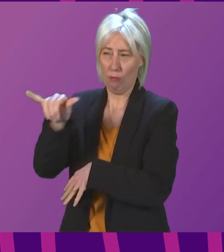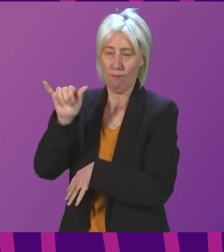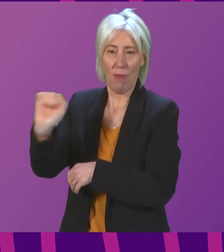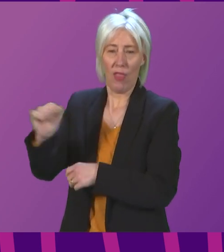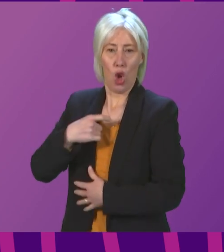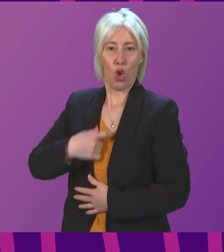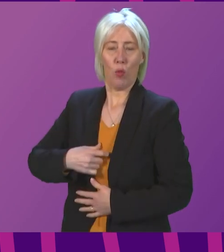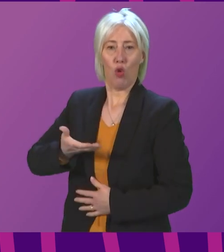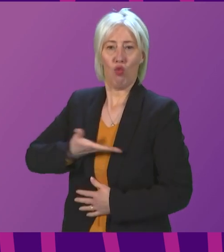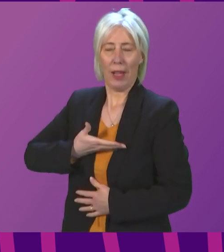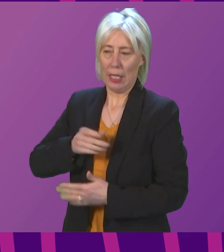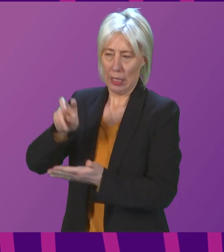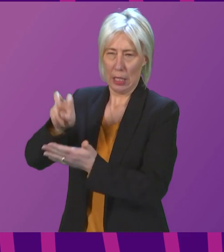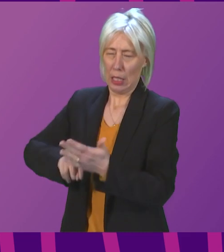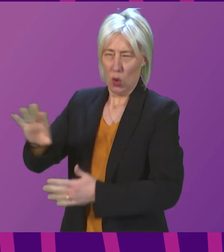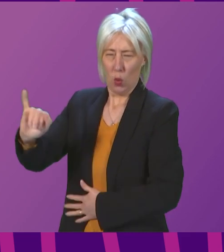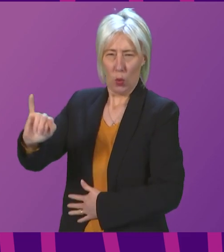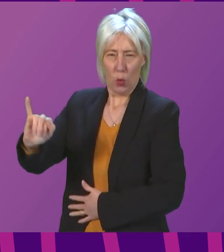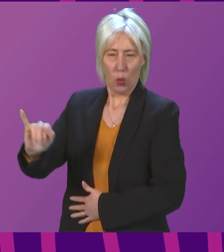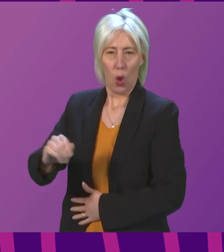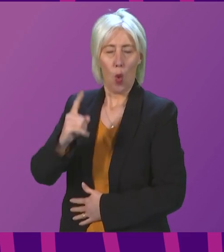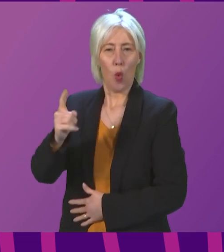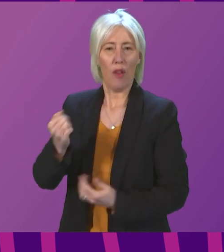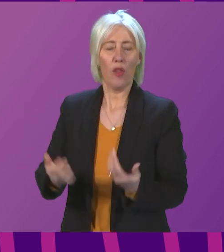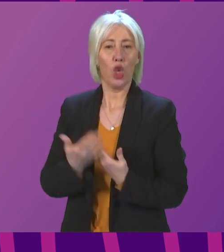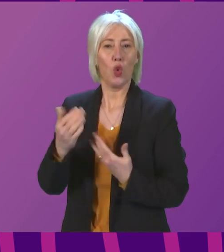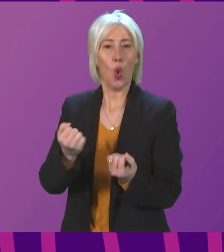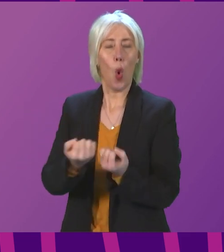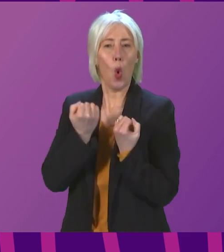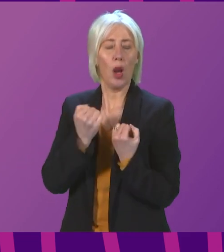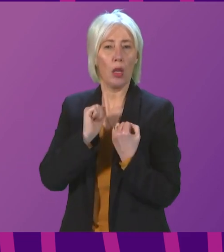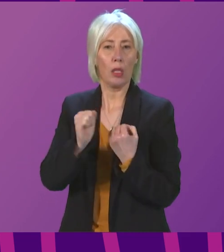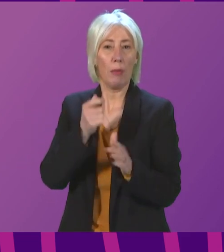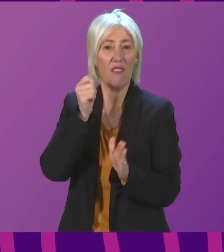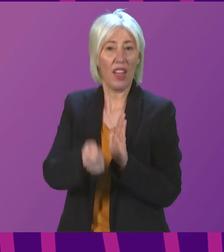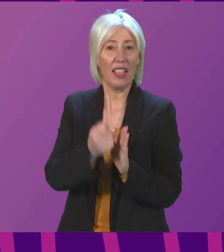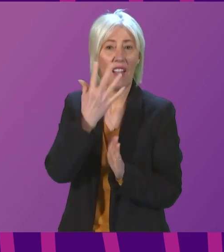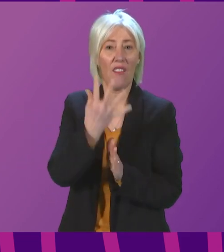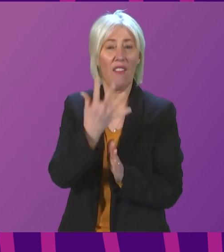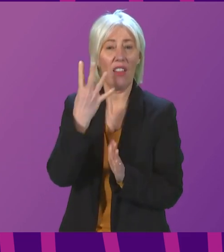One of the new owners of Scotland’s sea bed was fined $54 million for bribing Nigerian